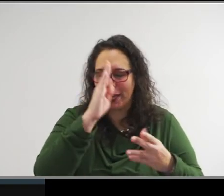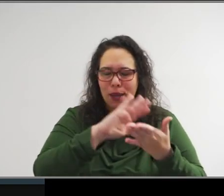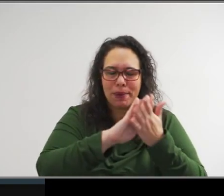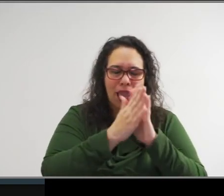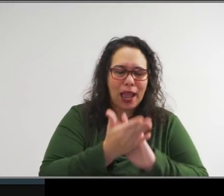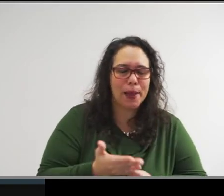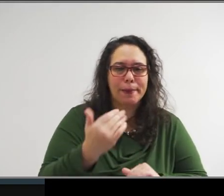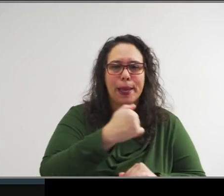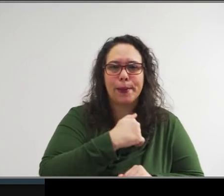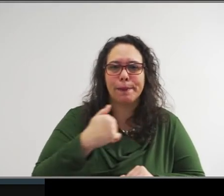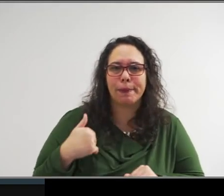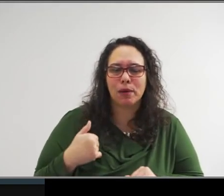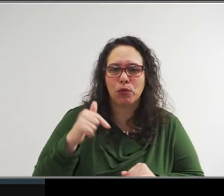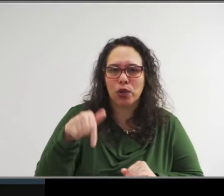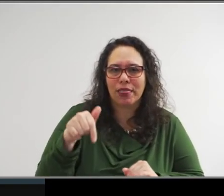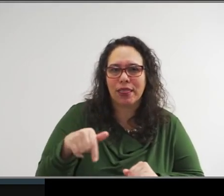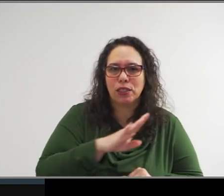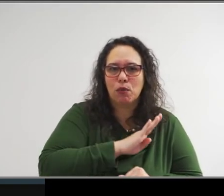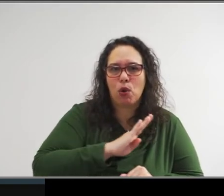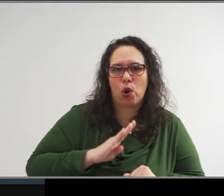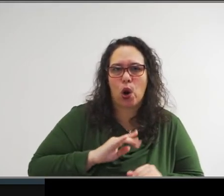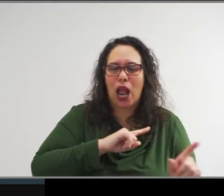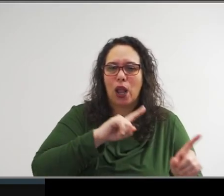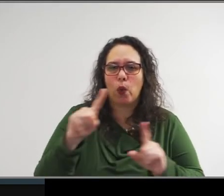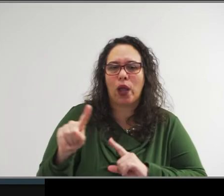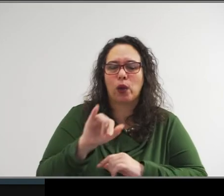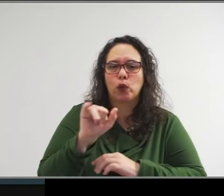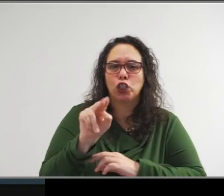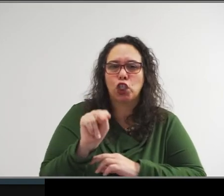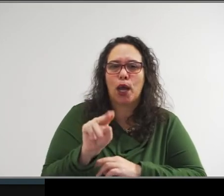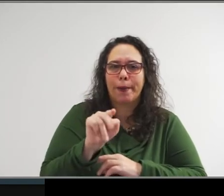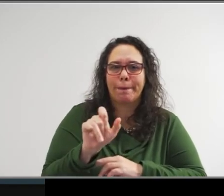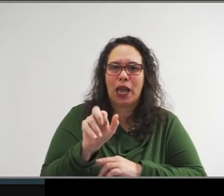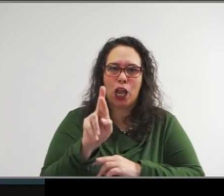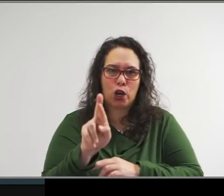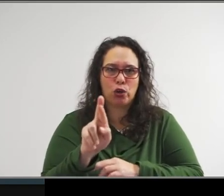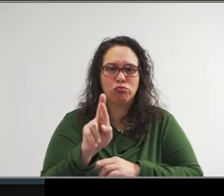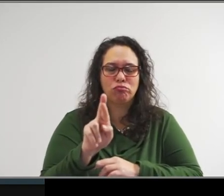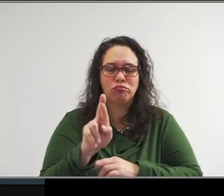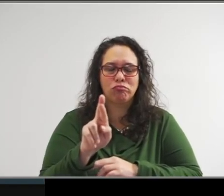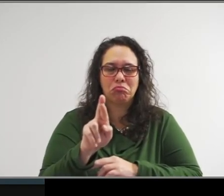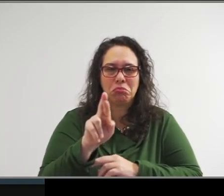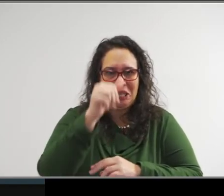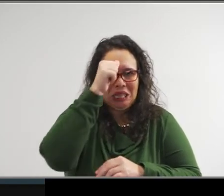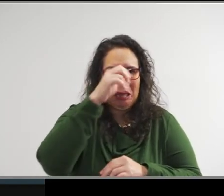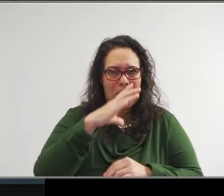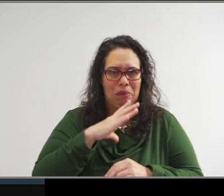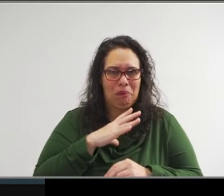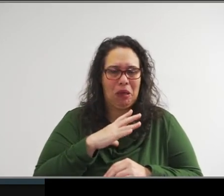I went with John Meyer who is the gentleman that I succeeded in this job